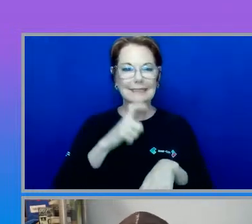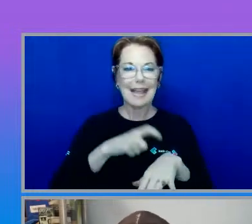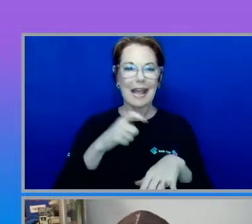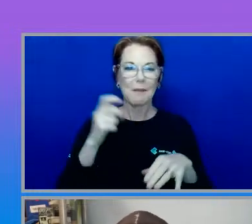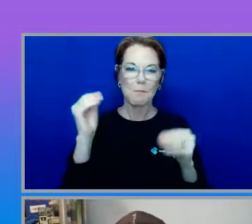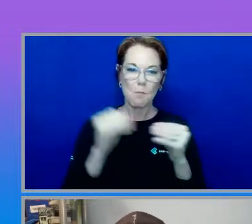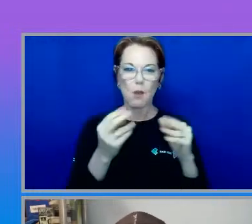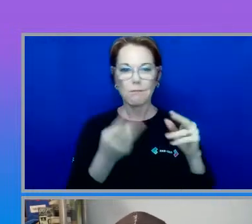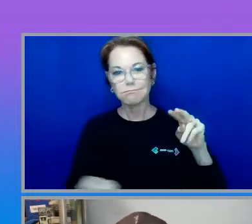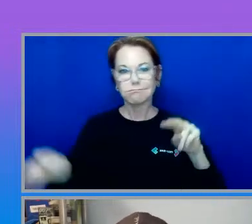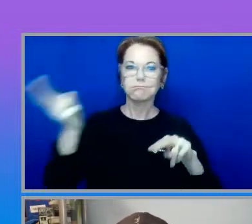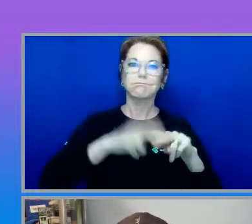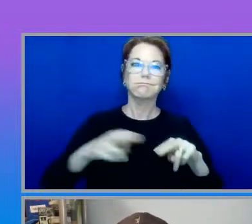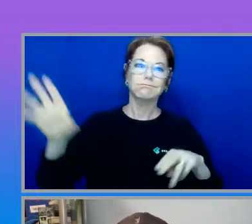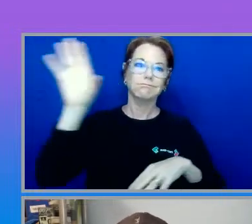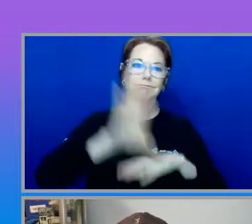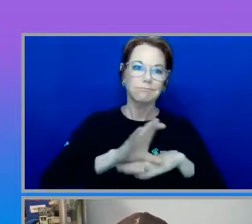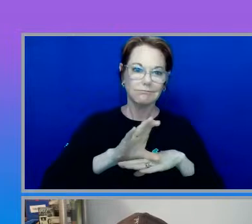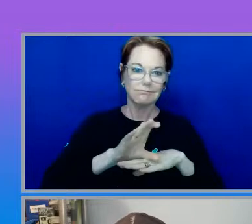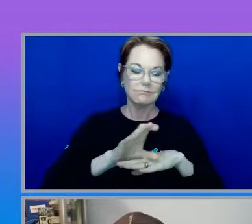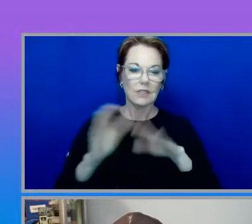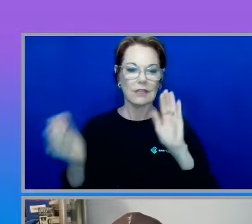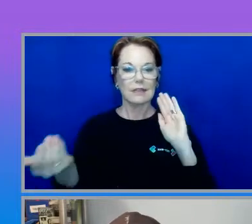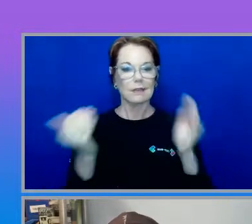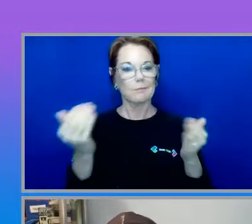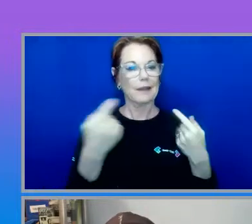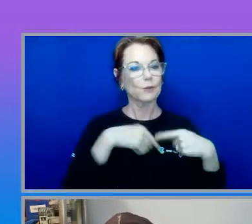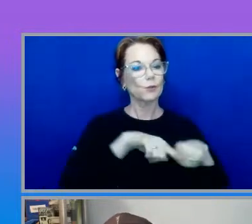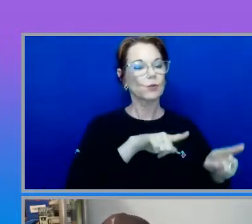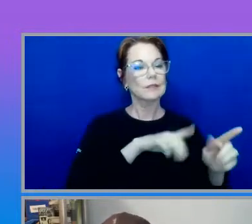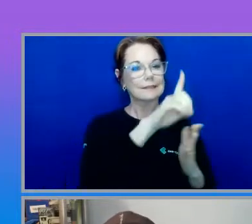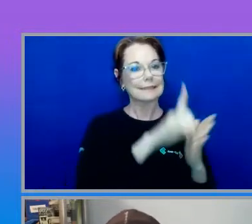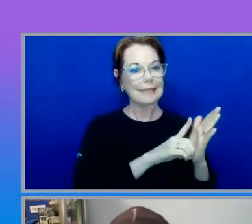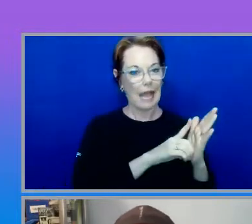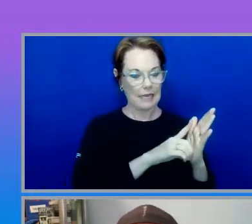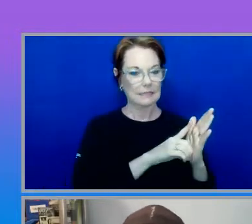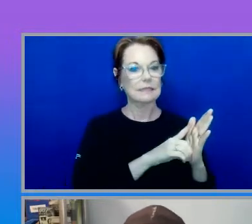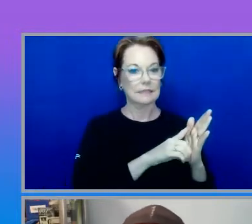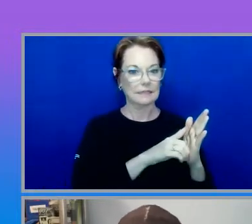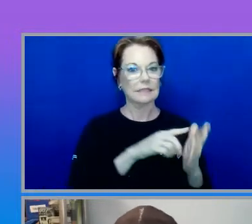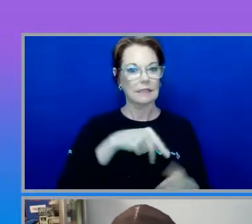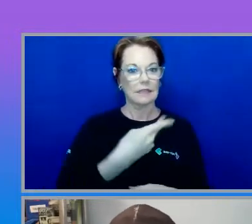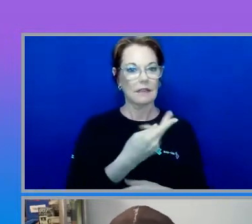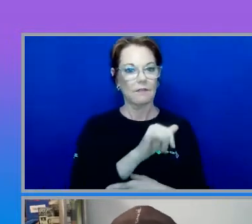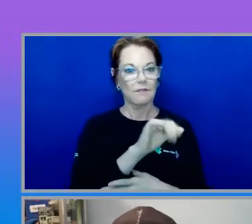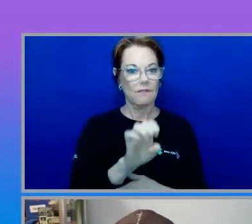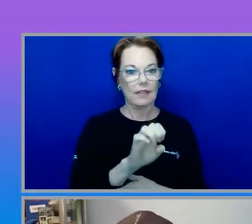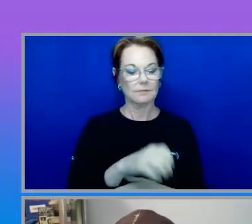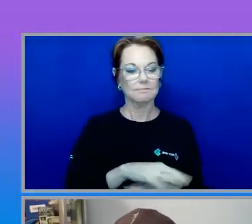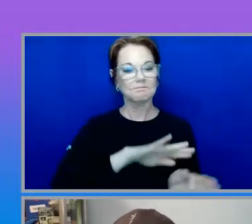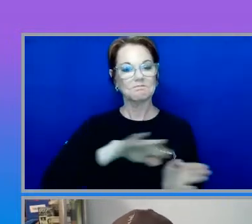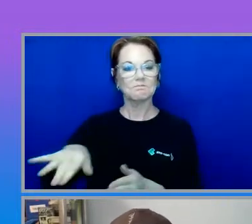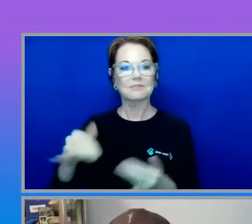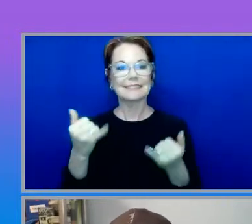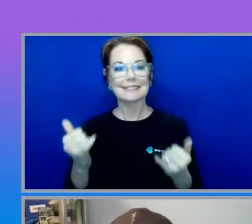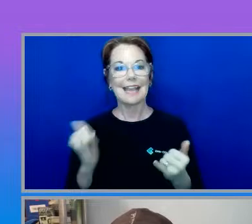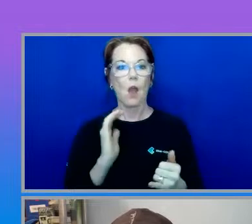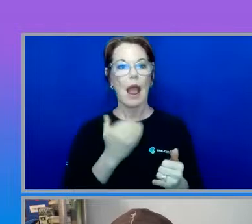them in the design and architectural phase. So let's get started defining our